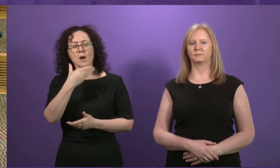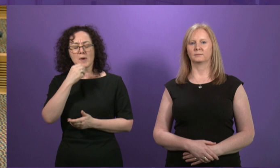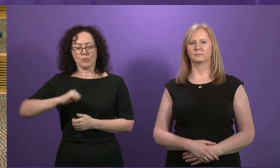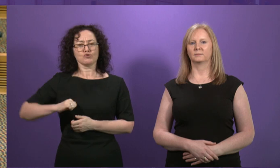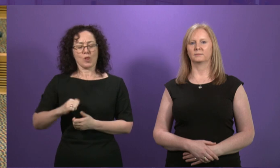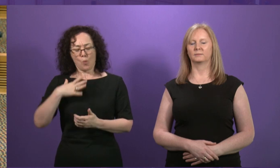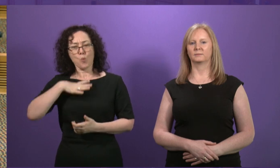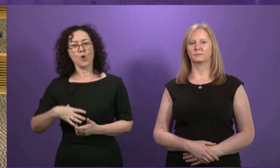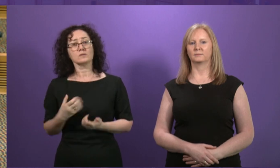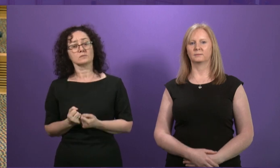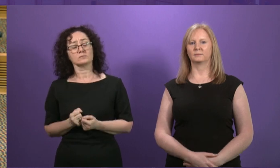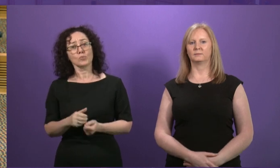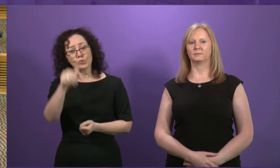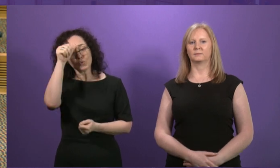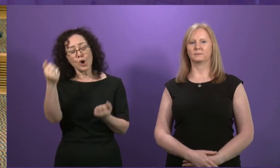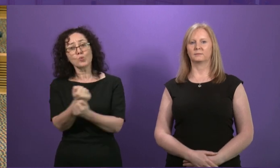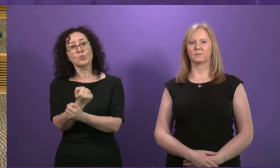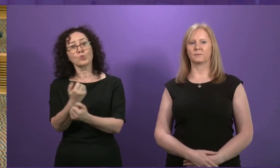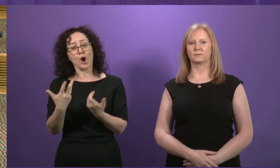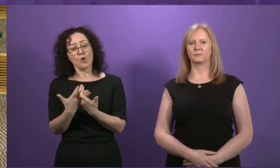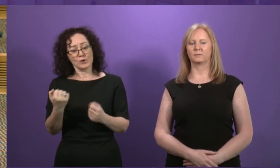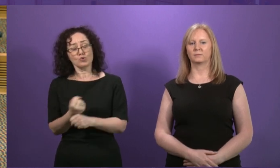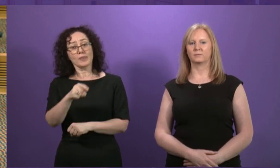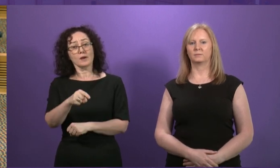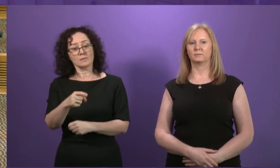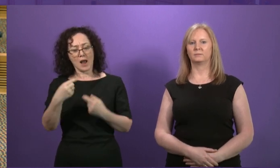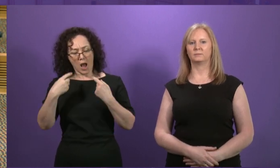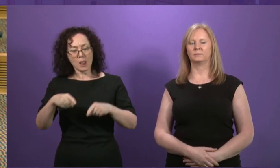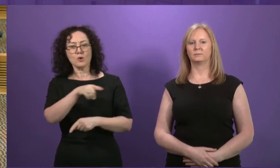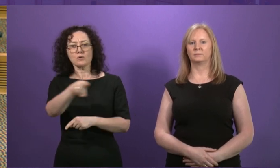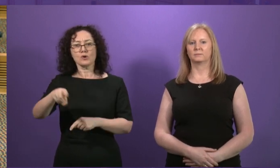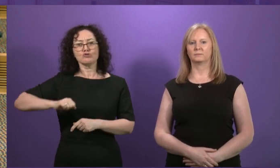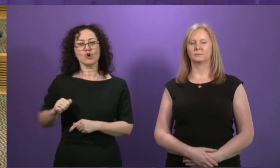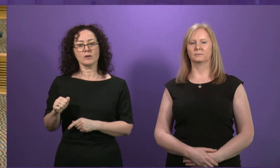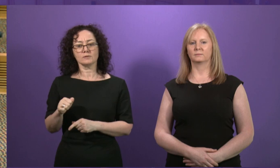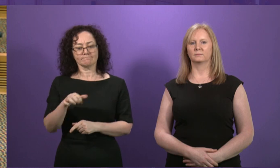what people in Scotland want is to allow them to choose in a referendum.